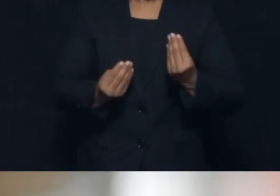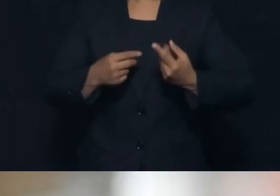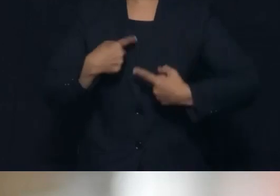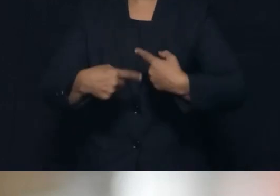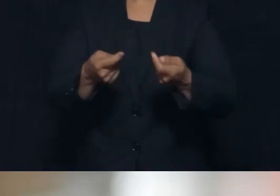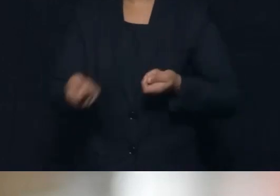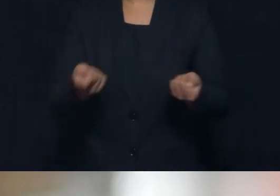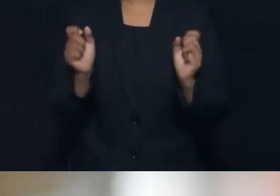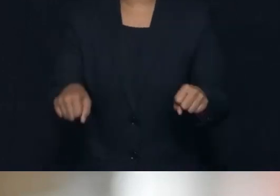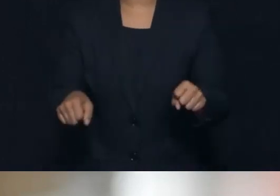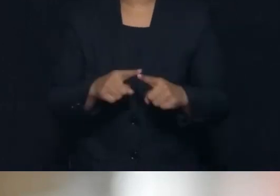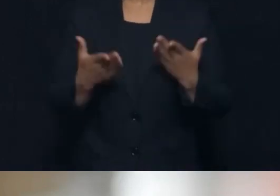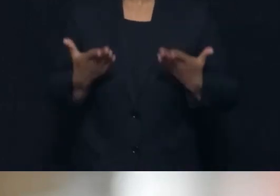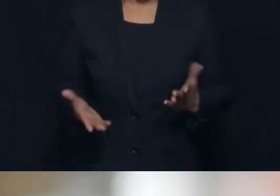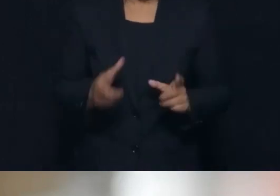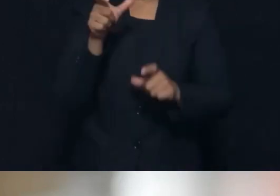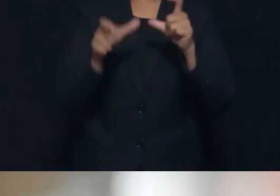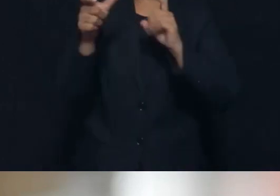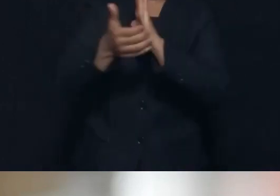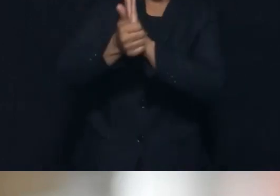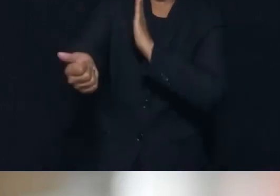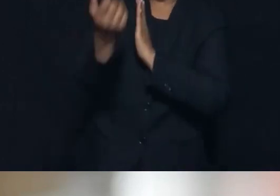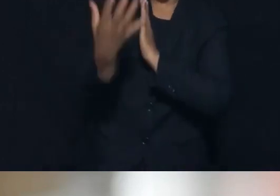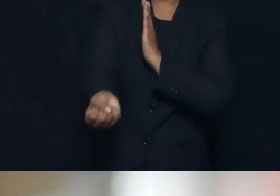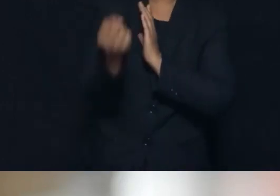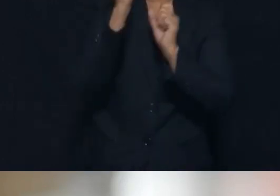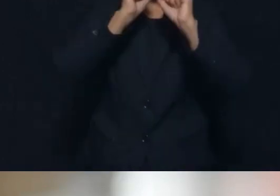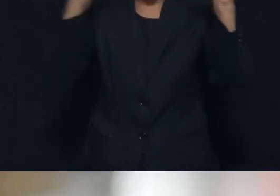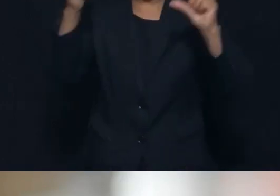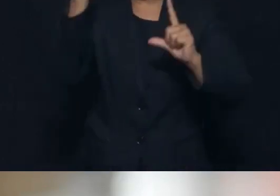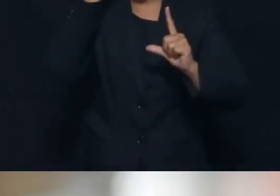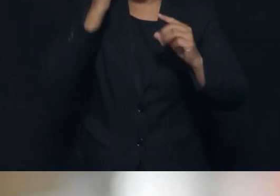Now standard on accessibility is sufficient to cater for all the diversity in accessibility.